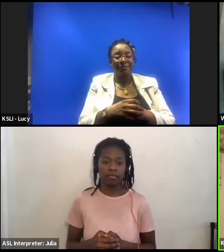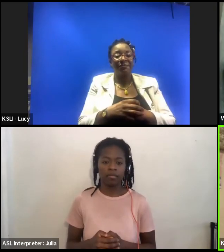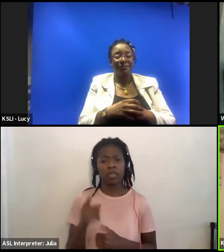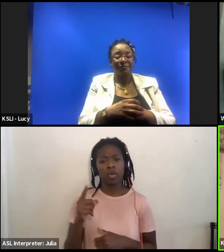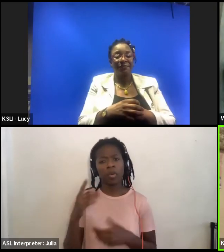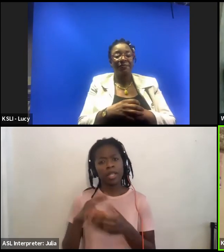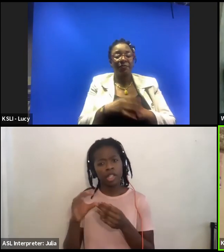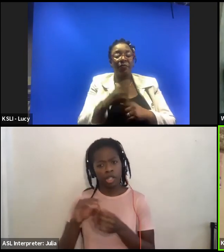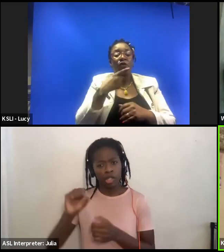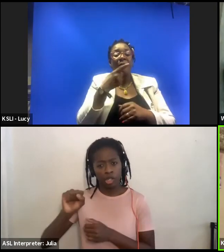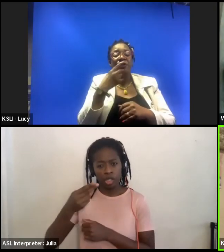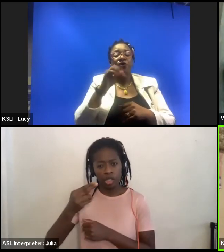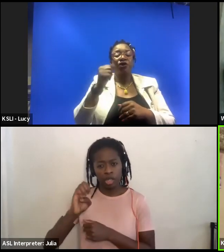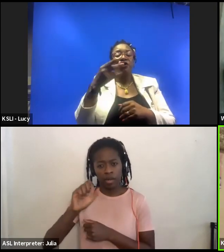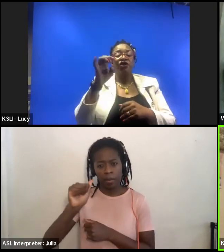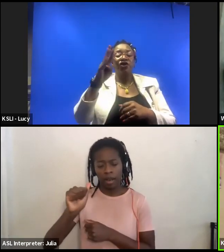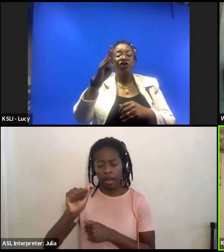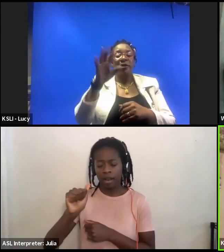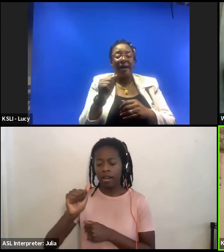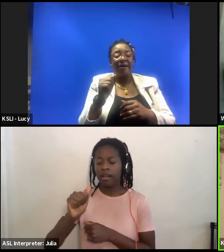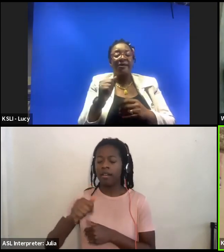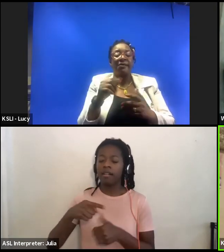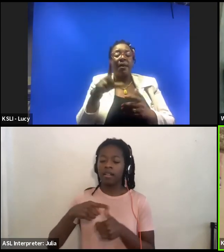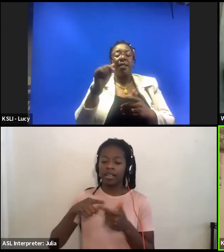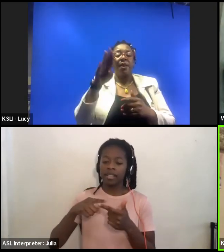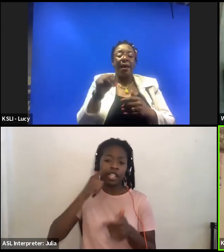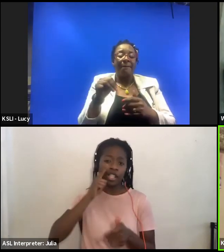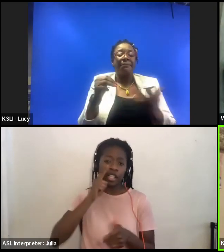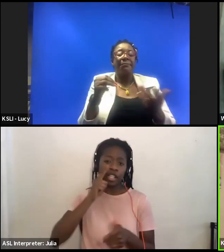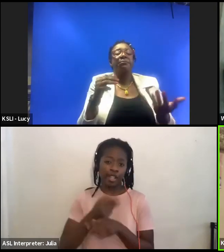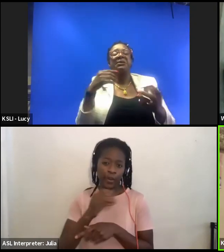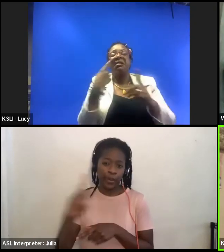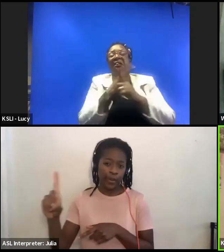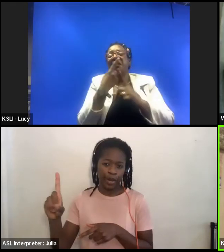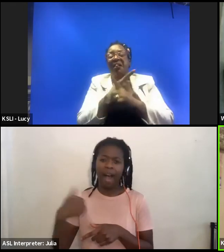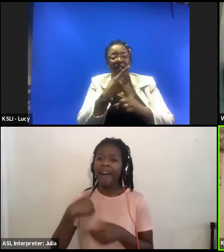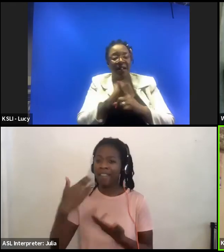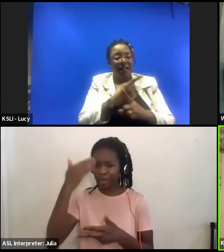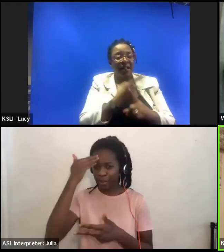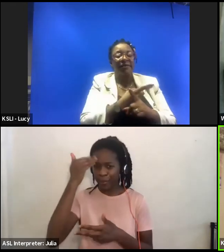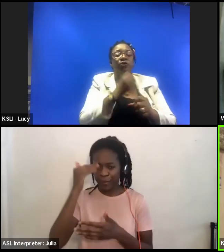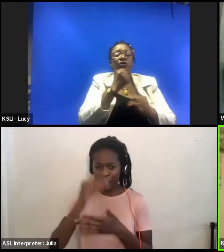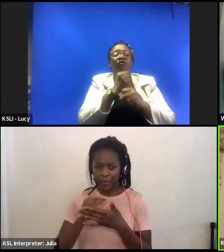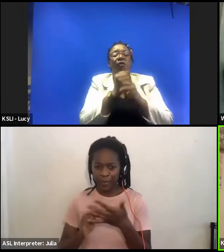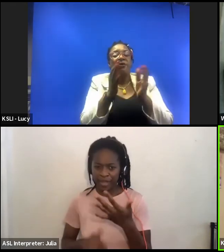you mentioned the LAM Sisterhood, you mentioned so many folks that I know personally that you've worked with and that you continue to work with.